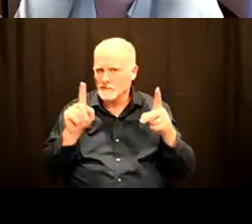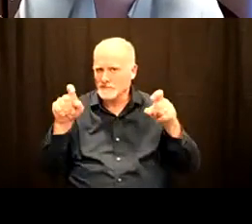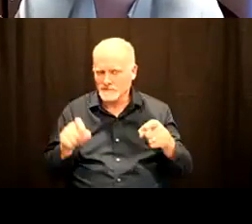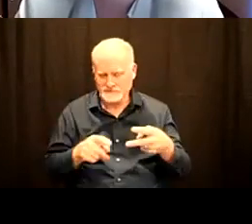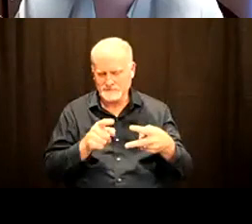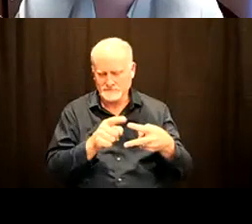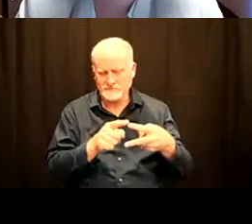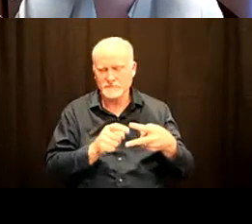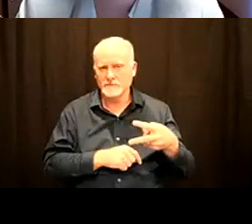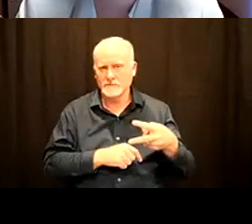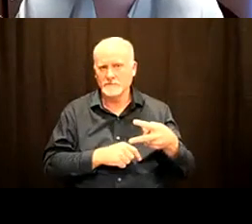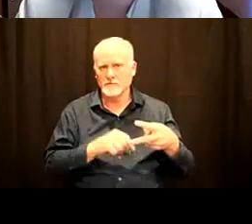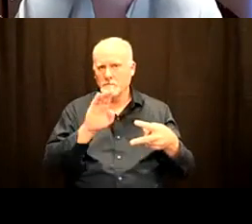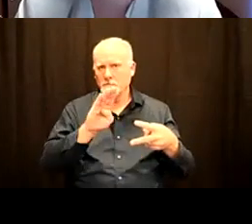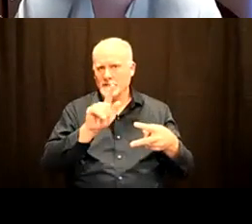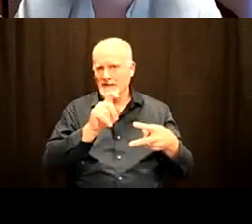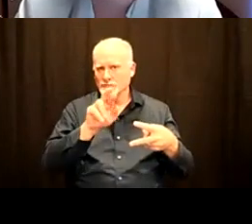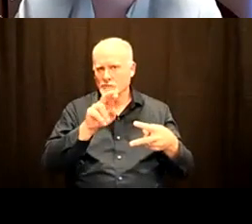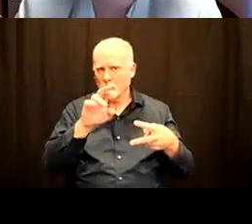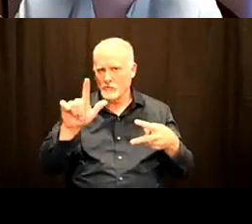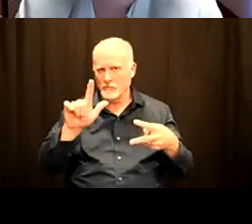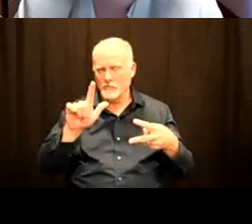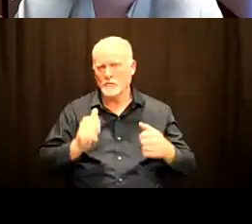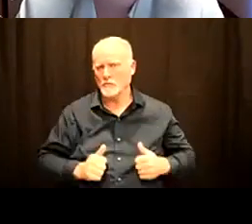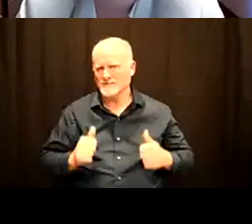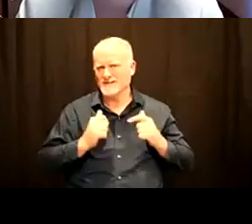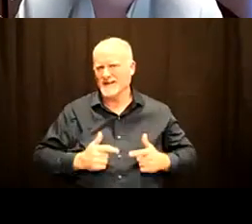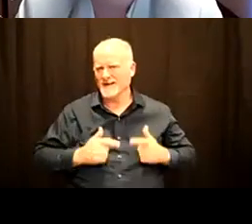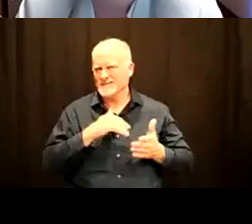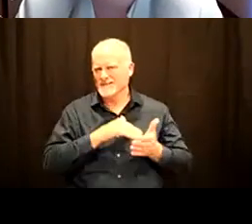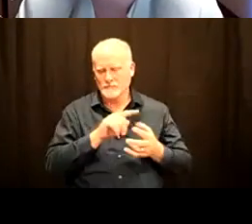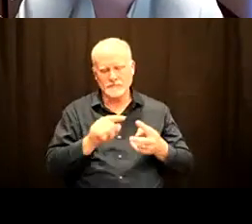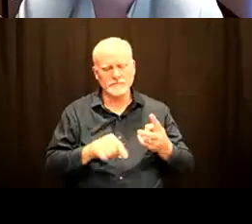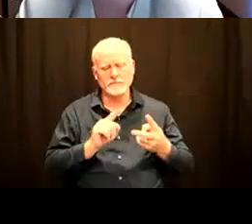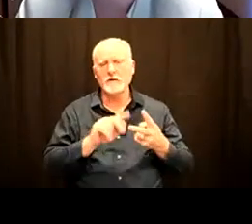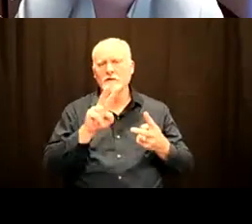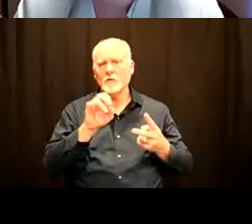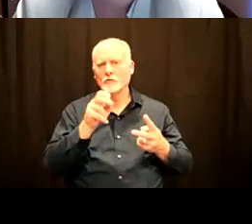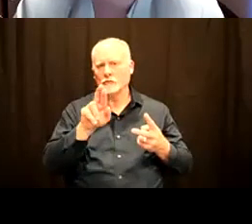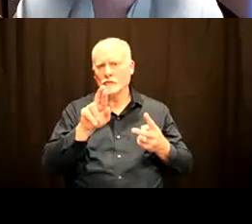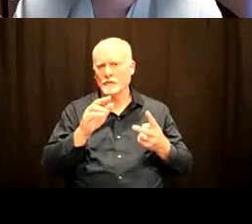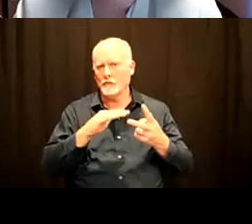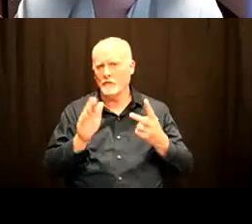one is in blazer hall residence life center and the other is in volker hall days and times